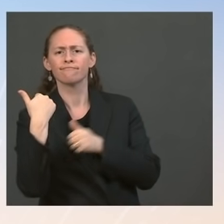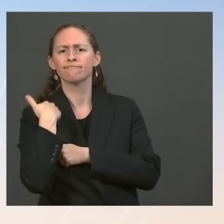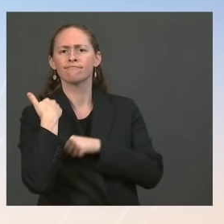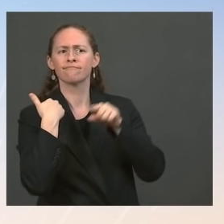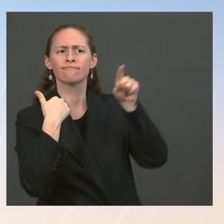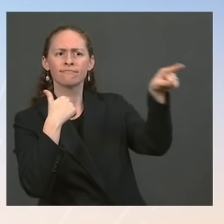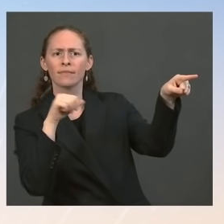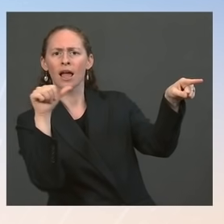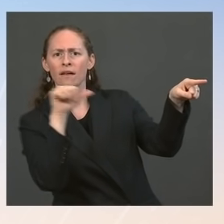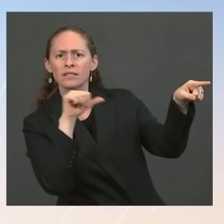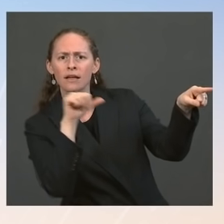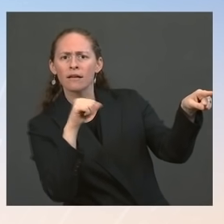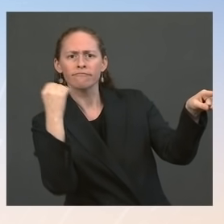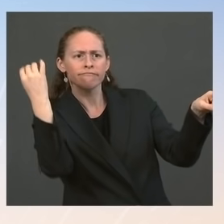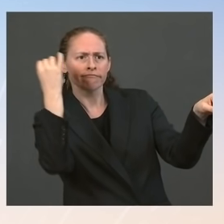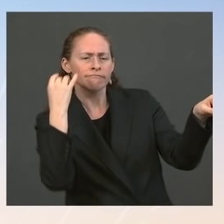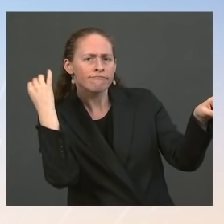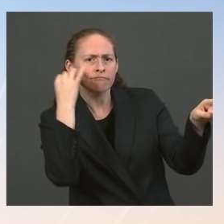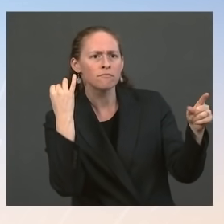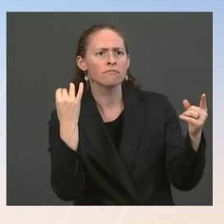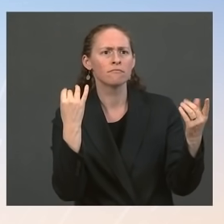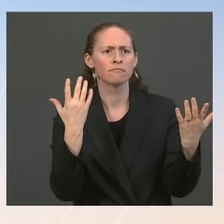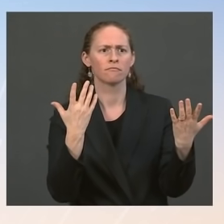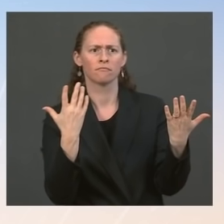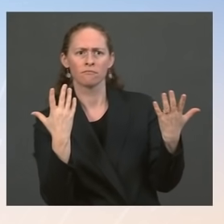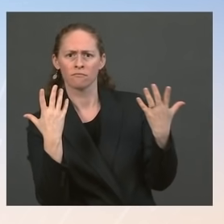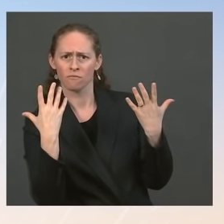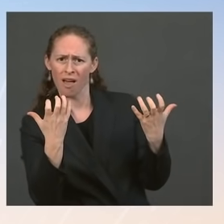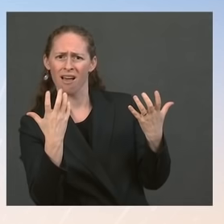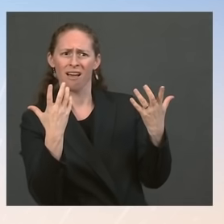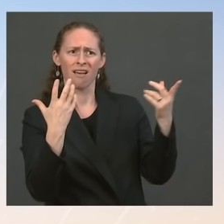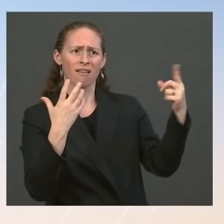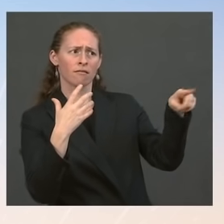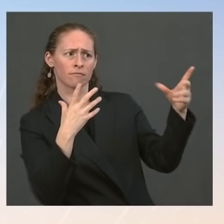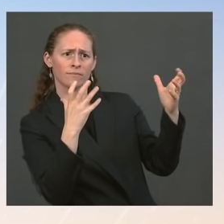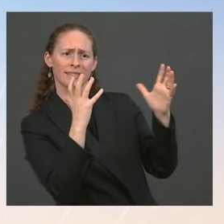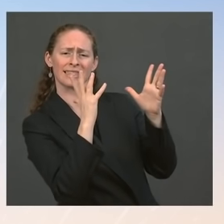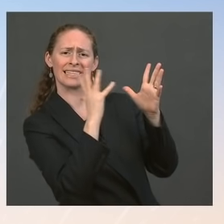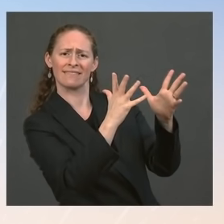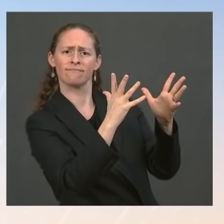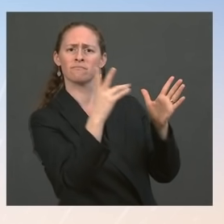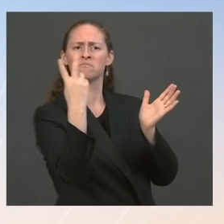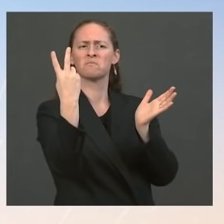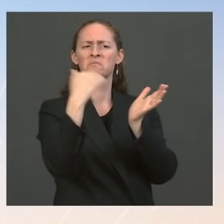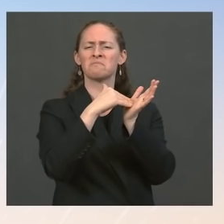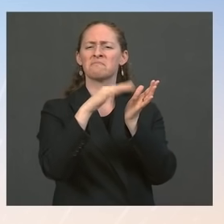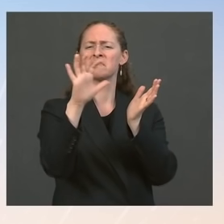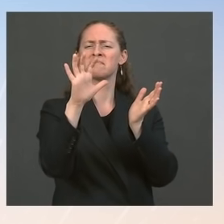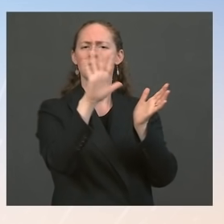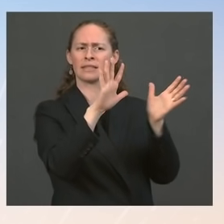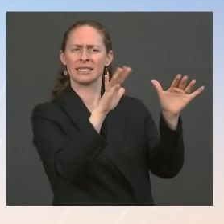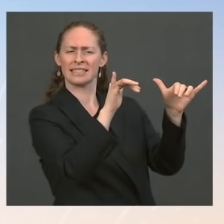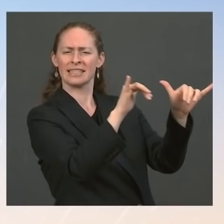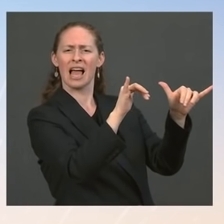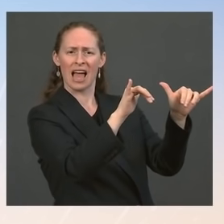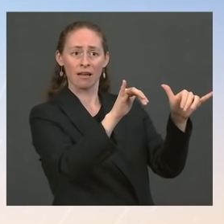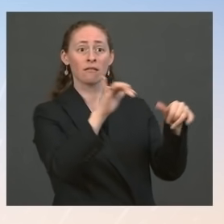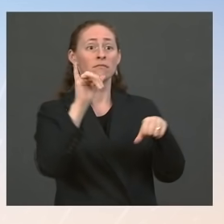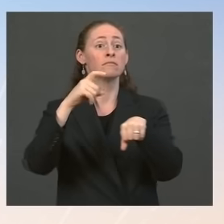It was split. That wasn't true. That wasn't true." "It was split." I think that's a pretty key part of that phrasing there.